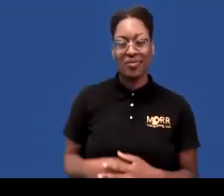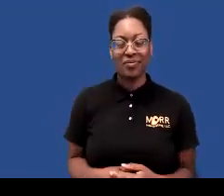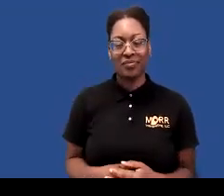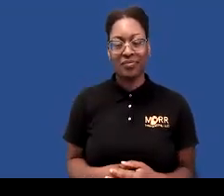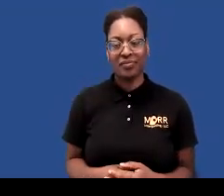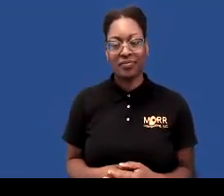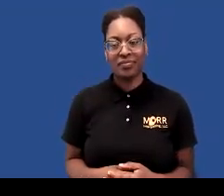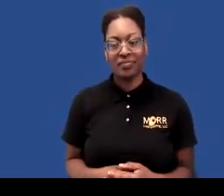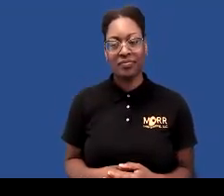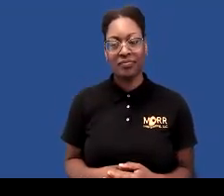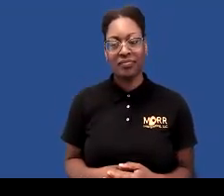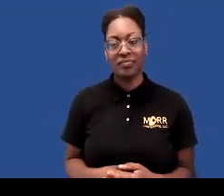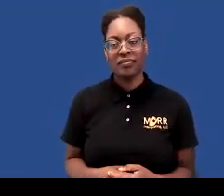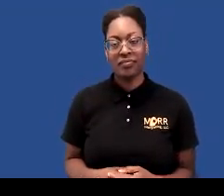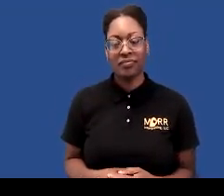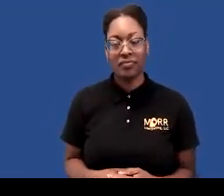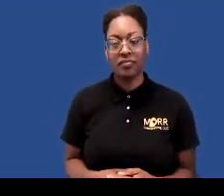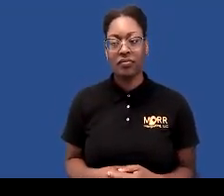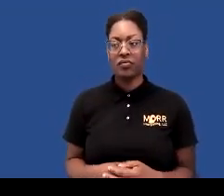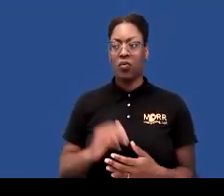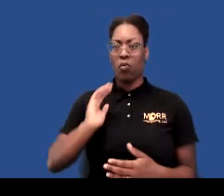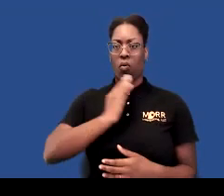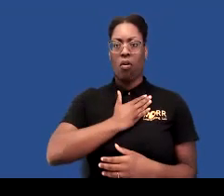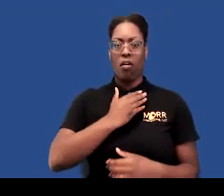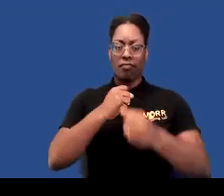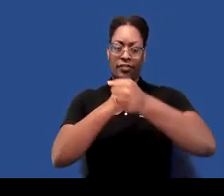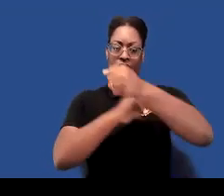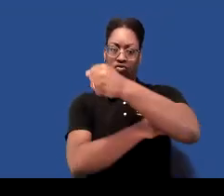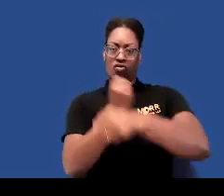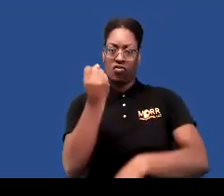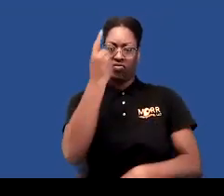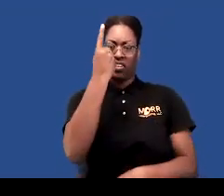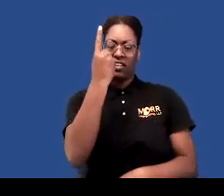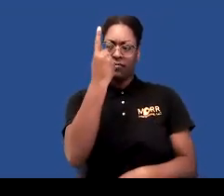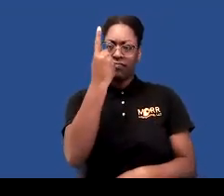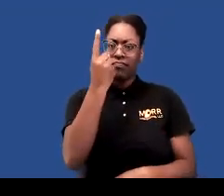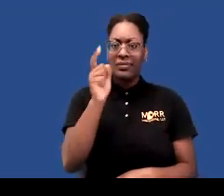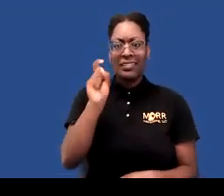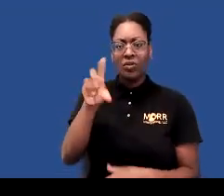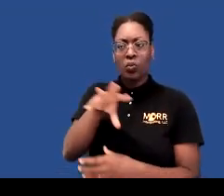of what we know about writing centers. This particular article is what really helped me better understand how little we actually know